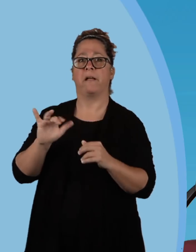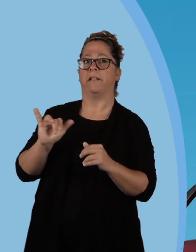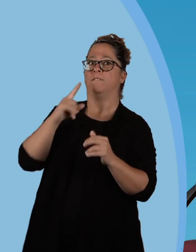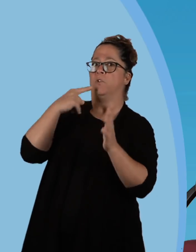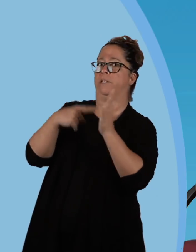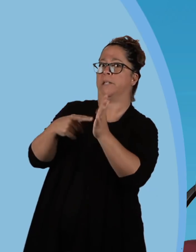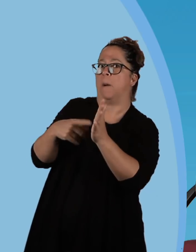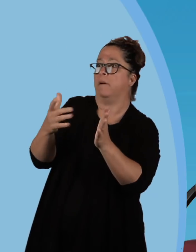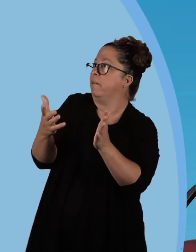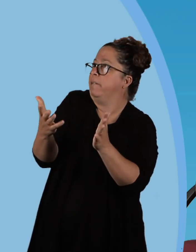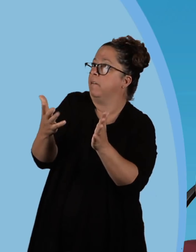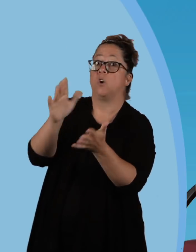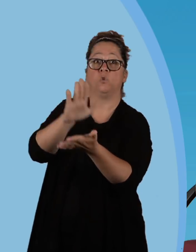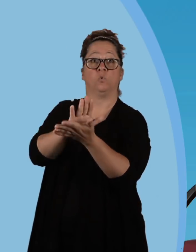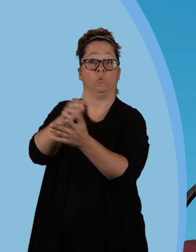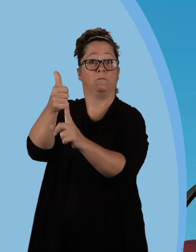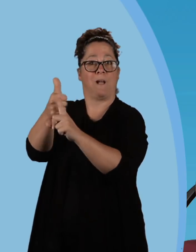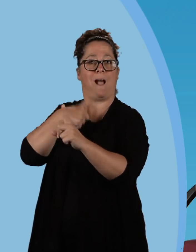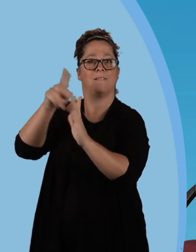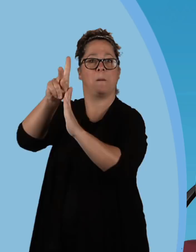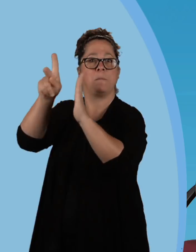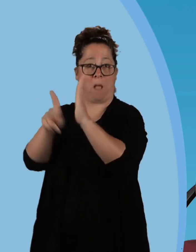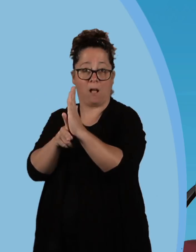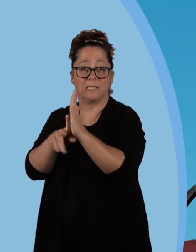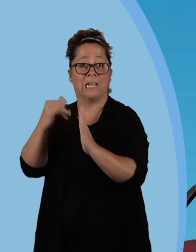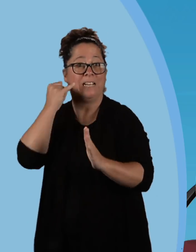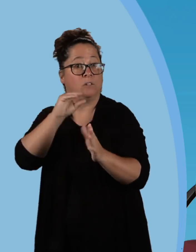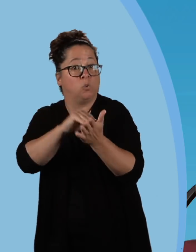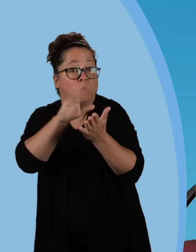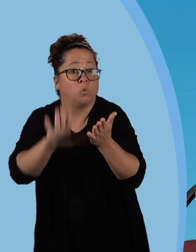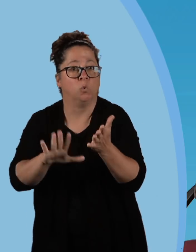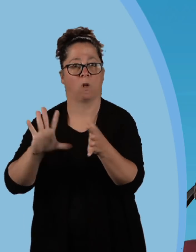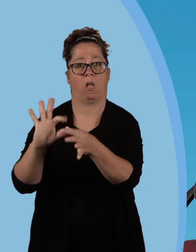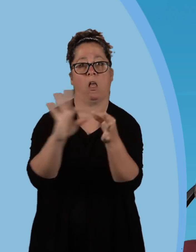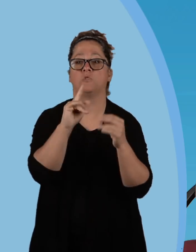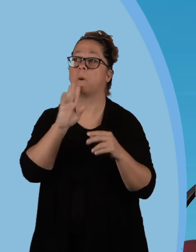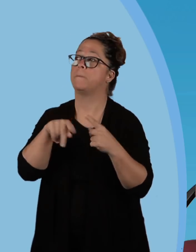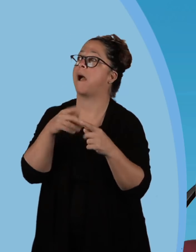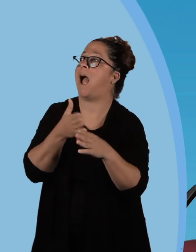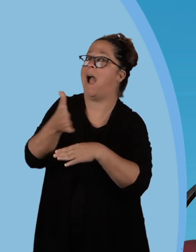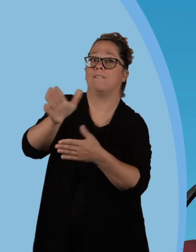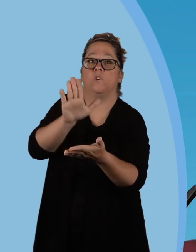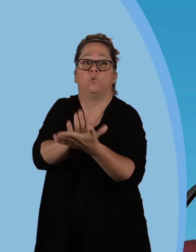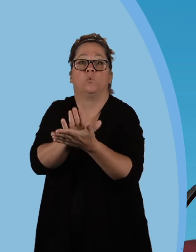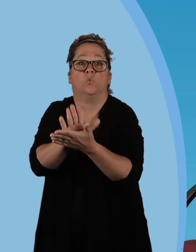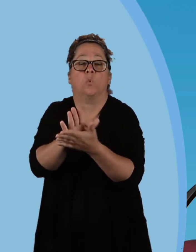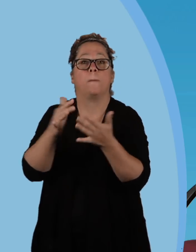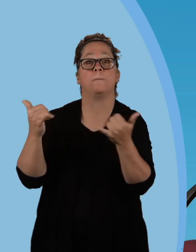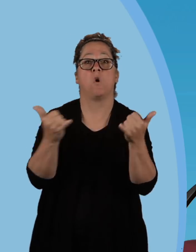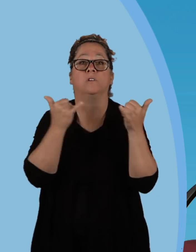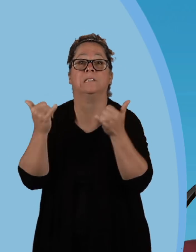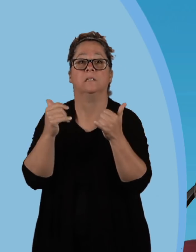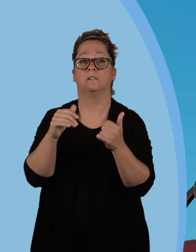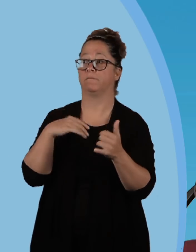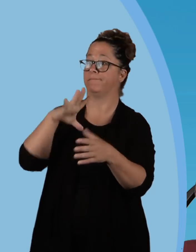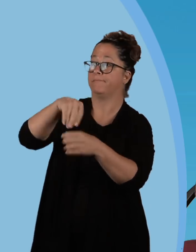may be obligated to report certain kinds of talk in school, such as some schools have a policy that if a student,